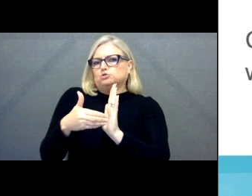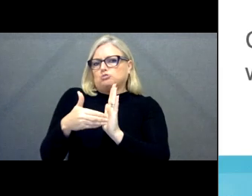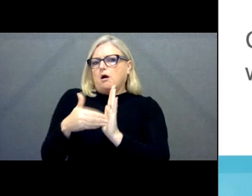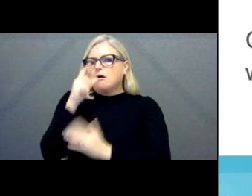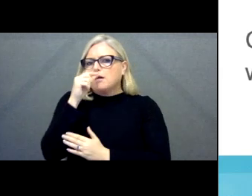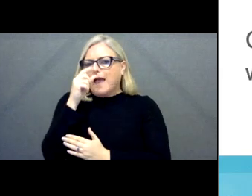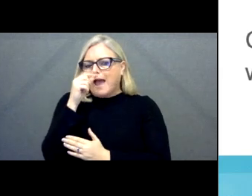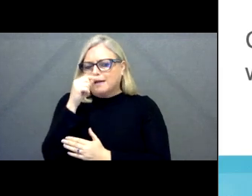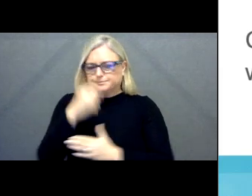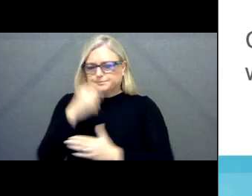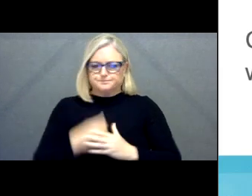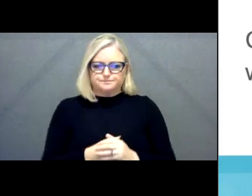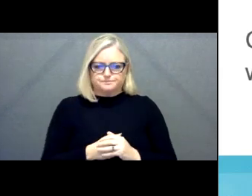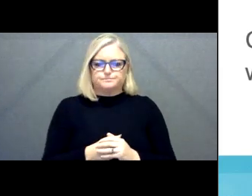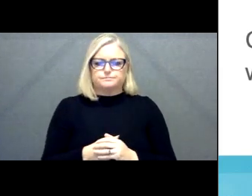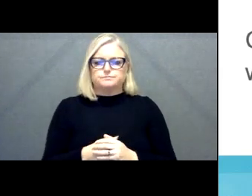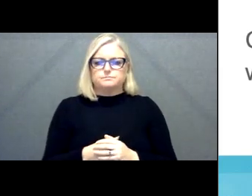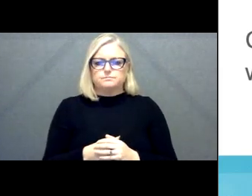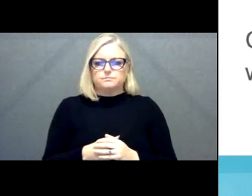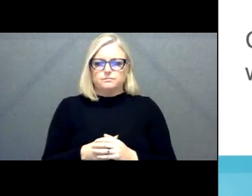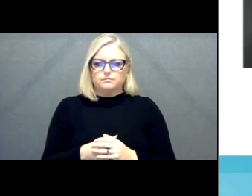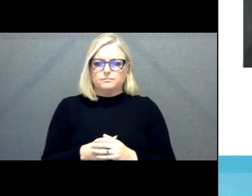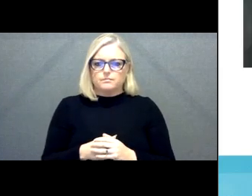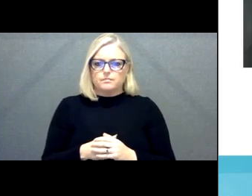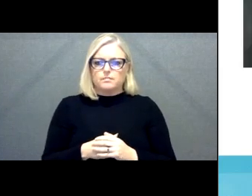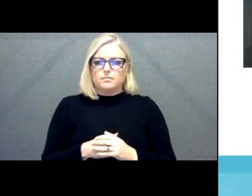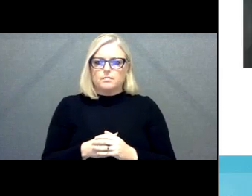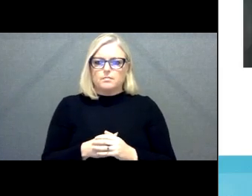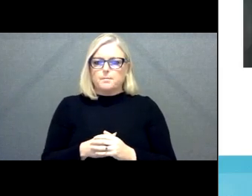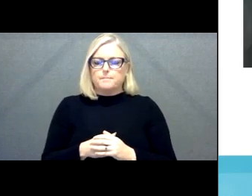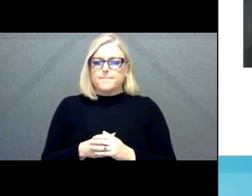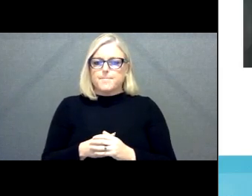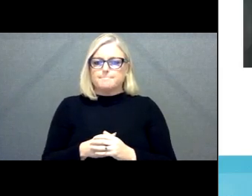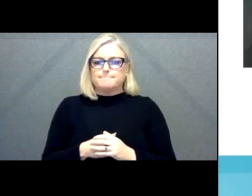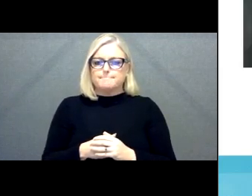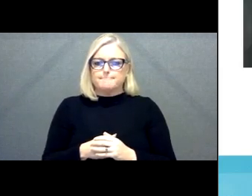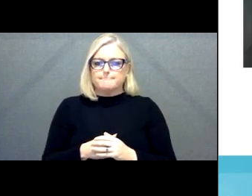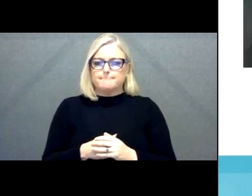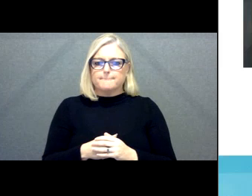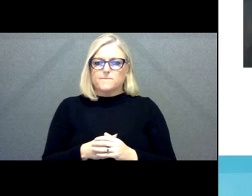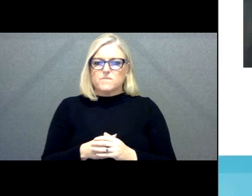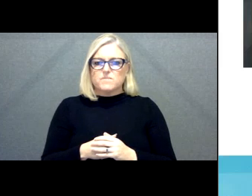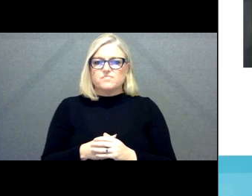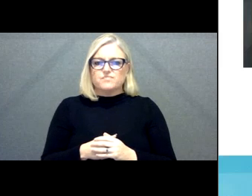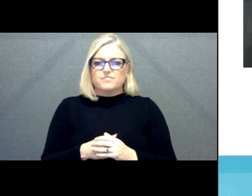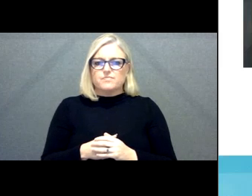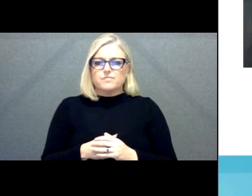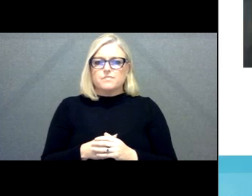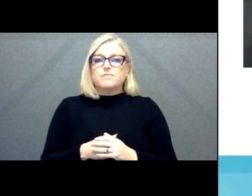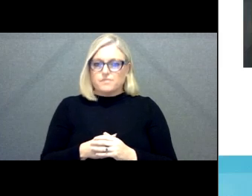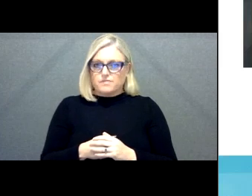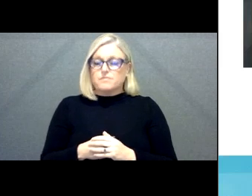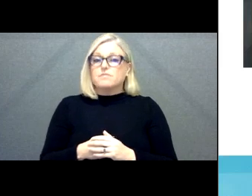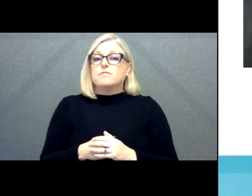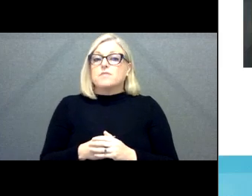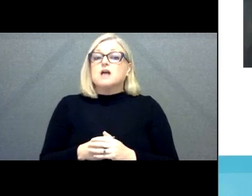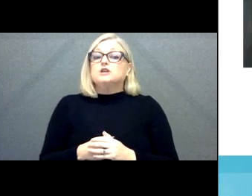order as I just mentioned um as I was discussing the previous slide um a